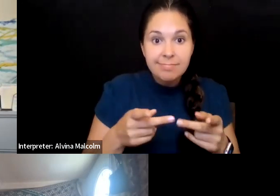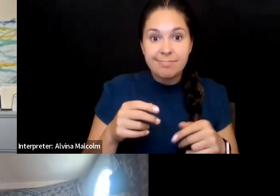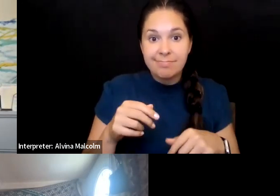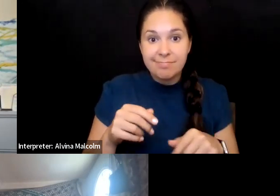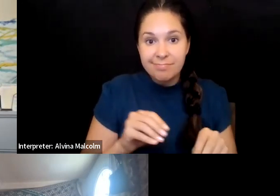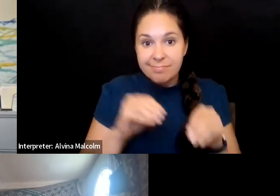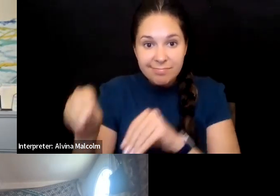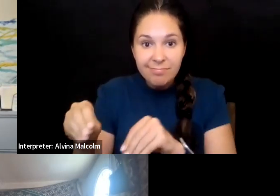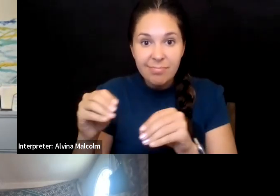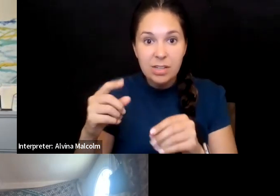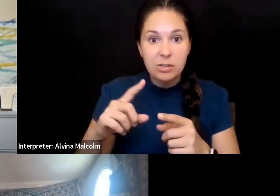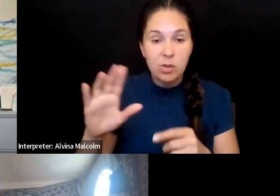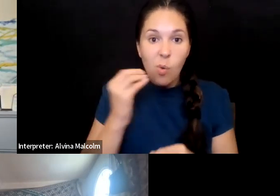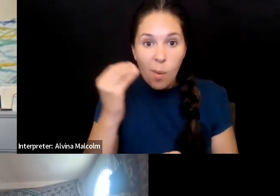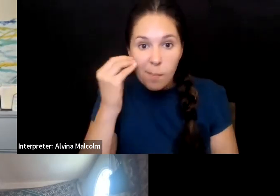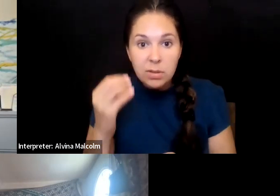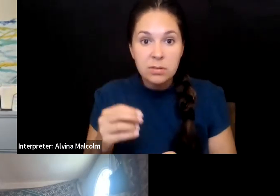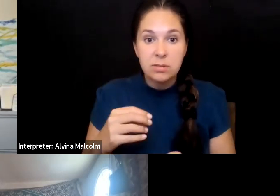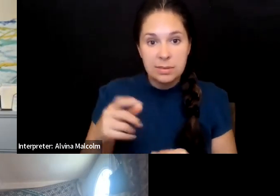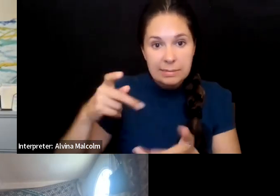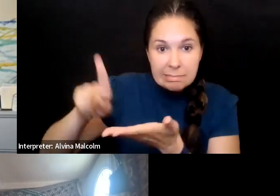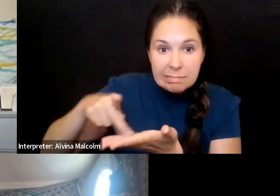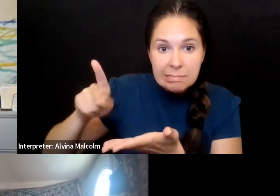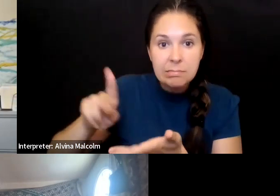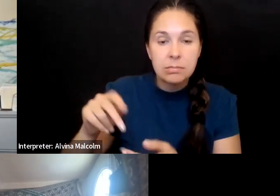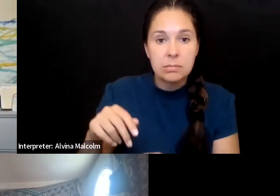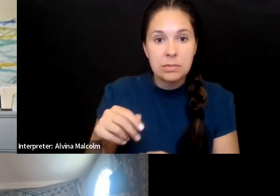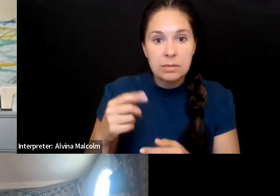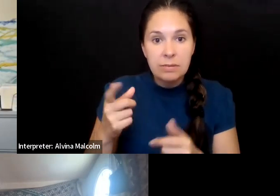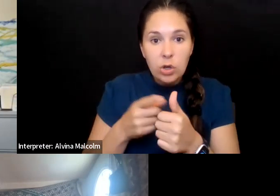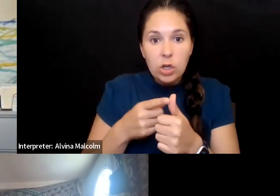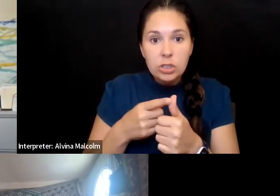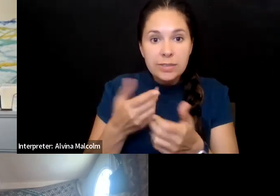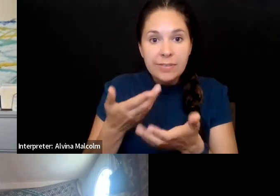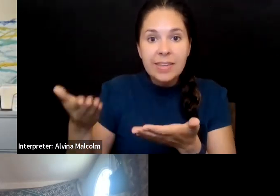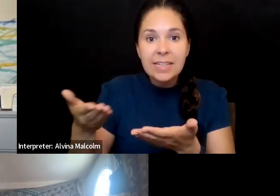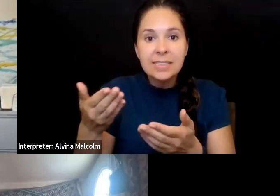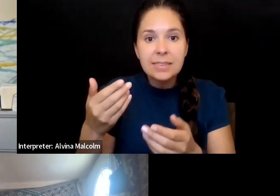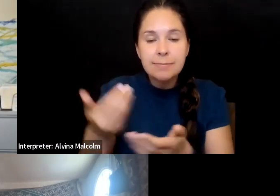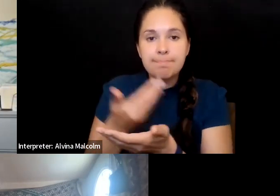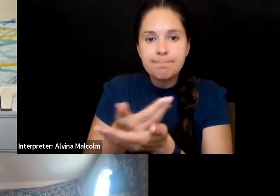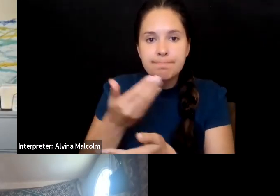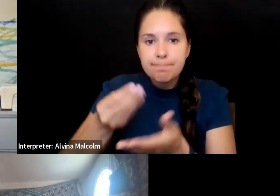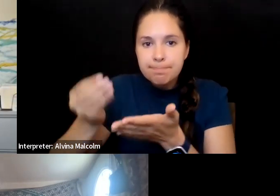to get, the person out of the institution, they need to get that